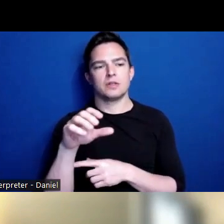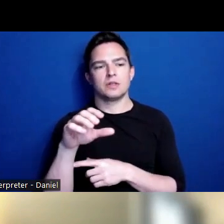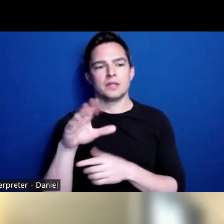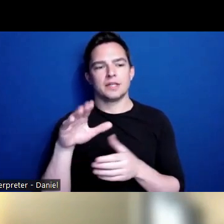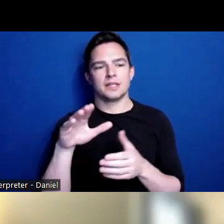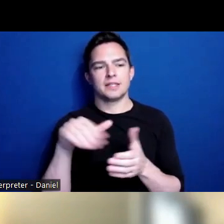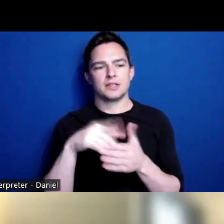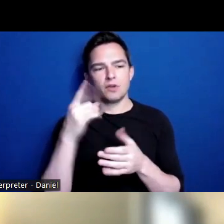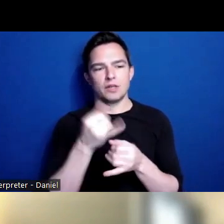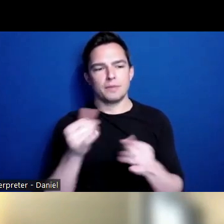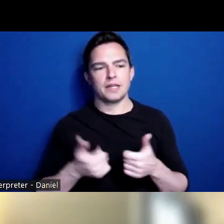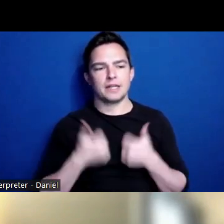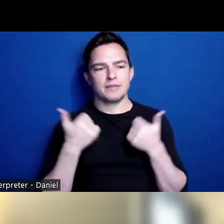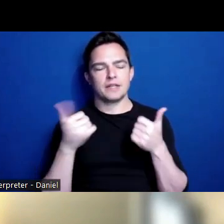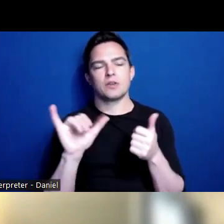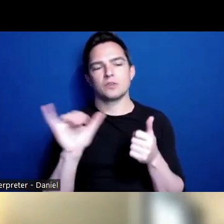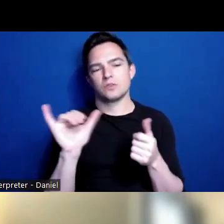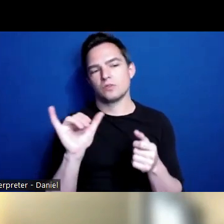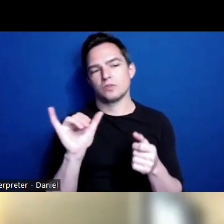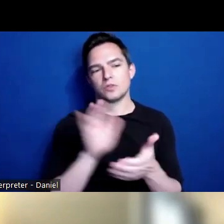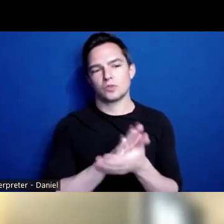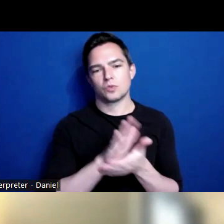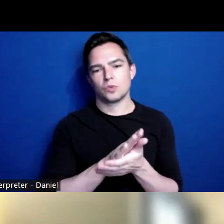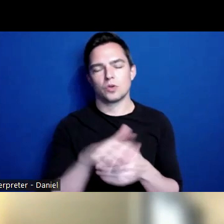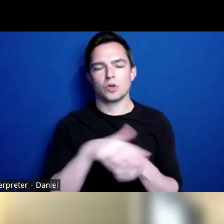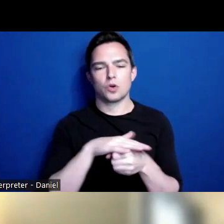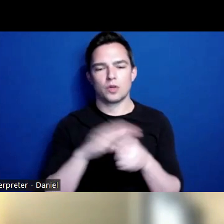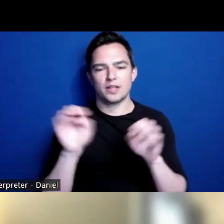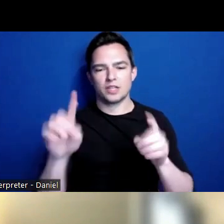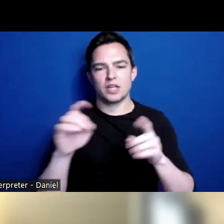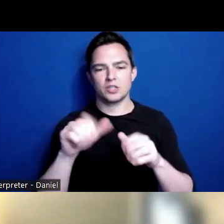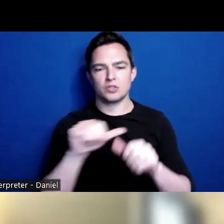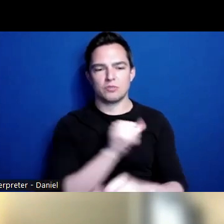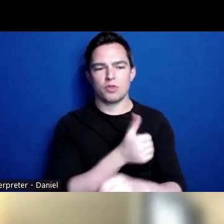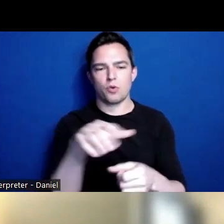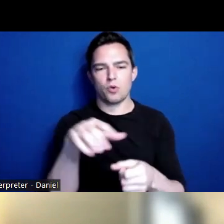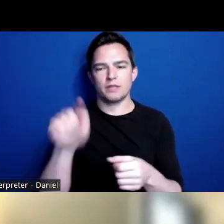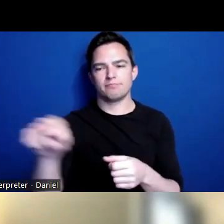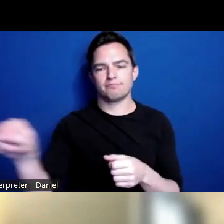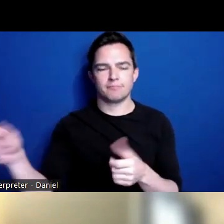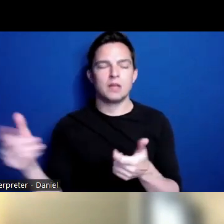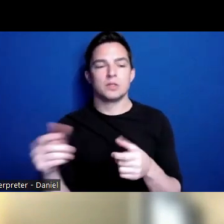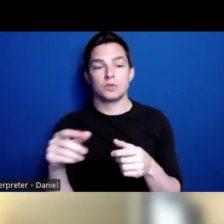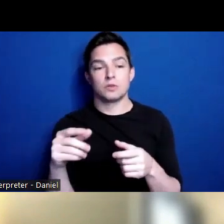Living, and school or local educational authorities. So, I think just looking ahead,